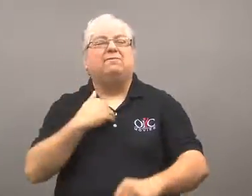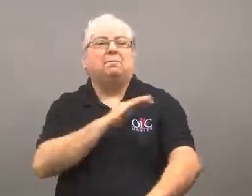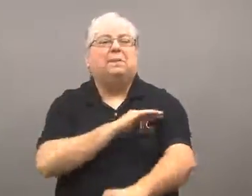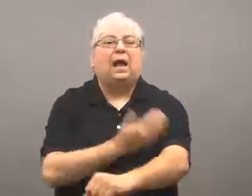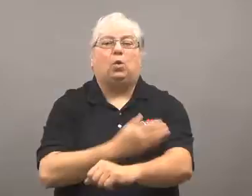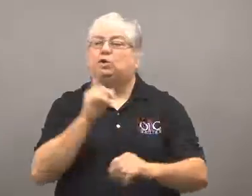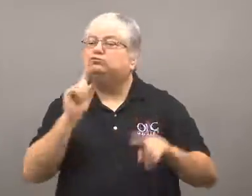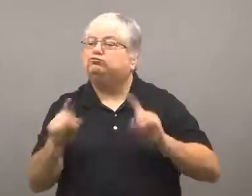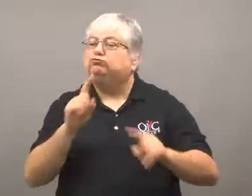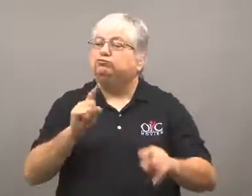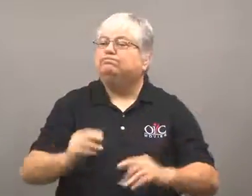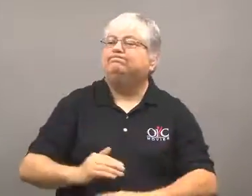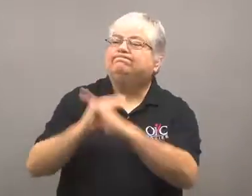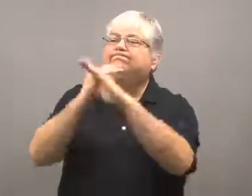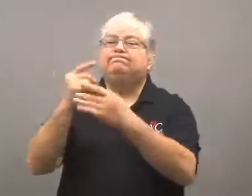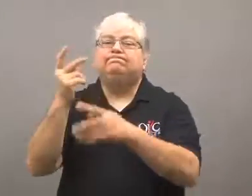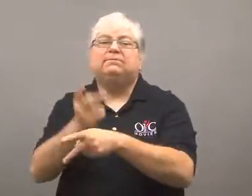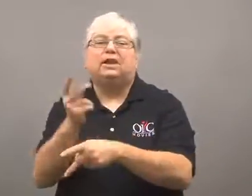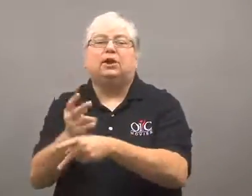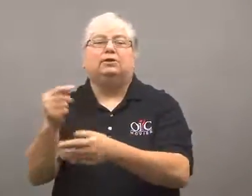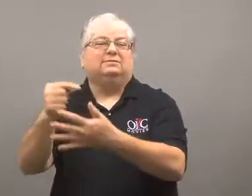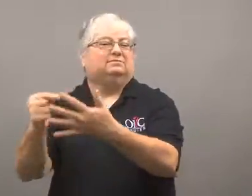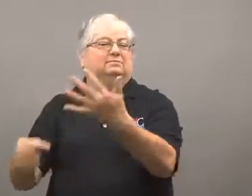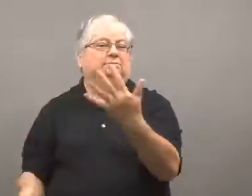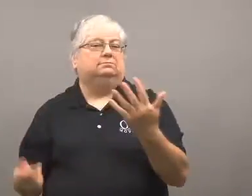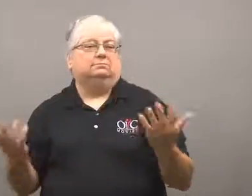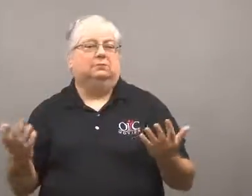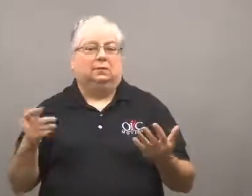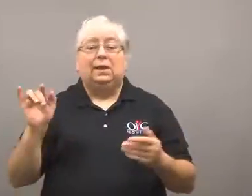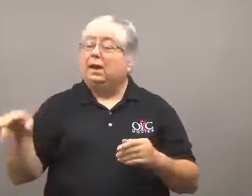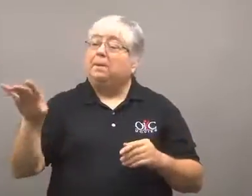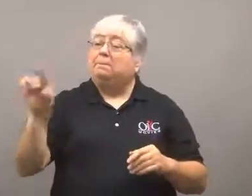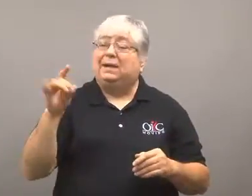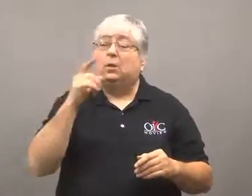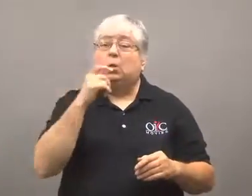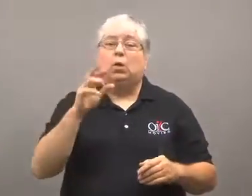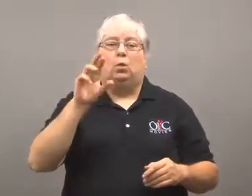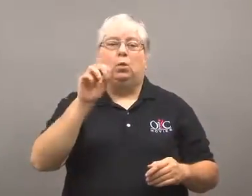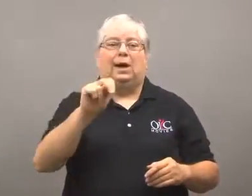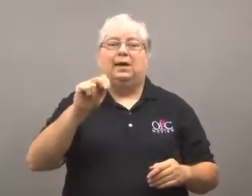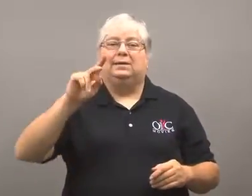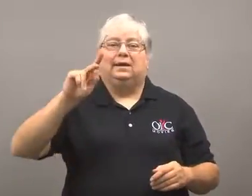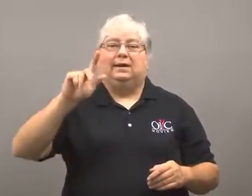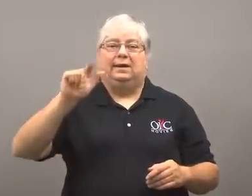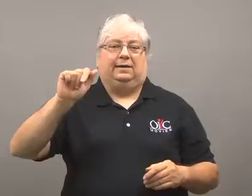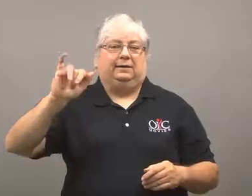This czar has the power to do whatever needed to contain the outbreak.